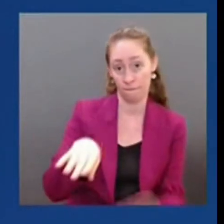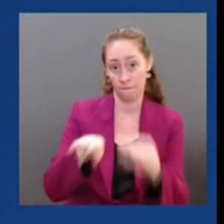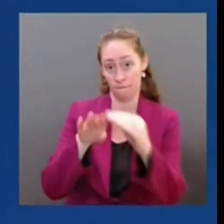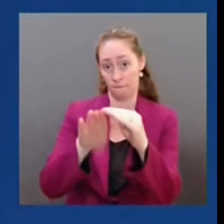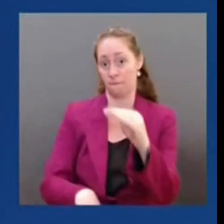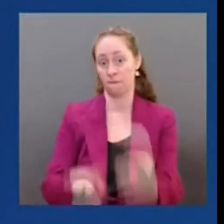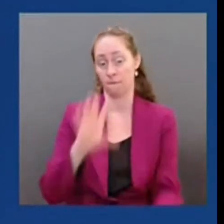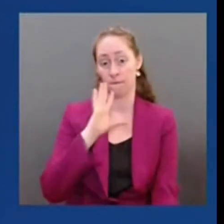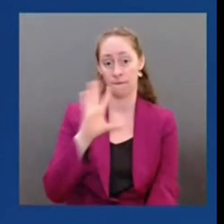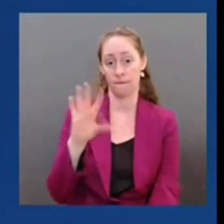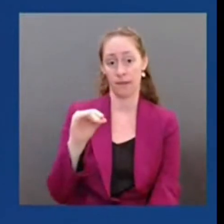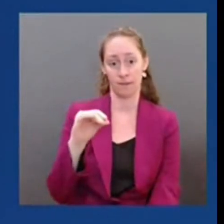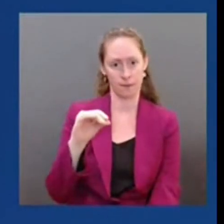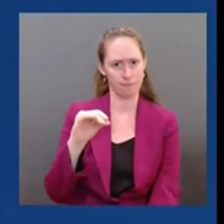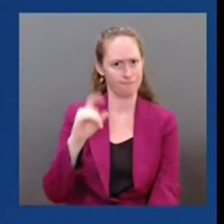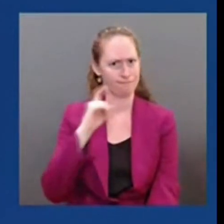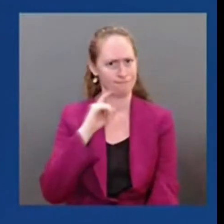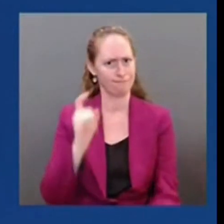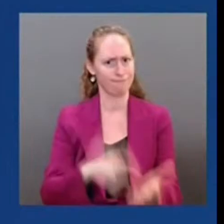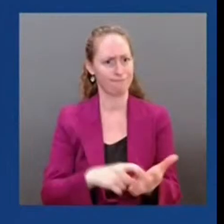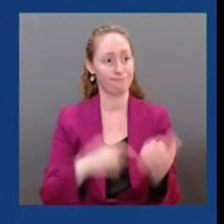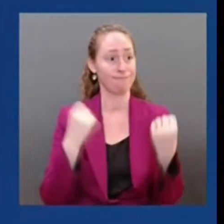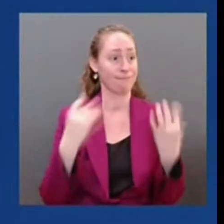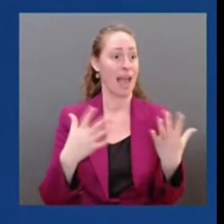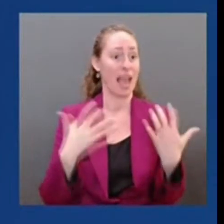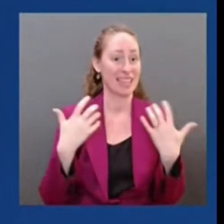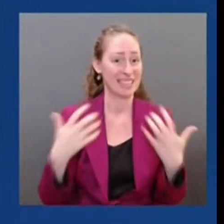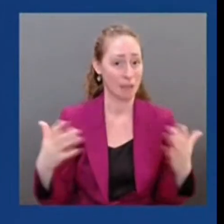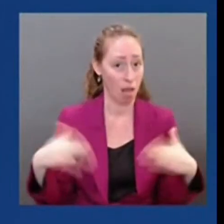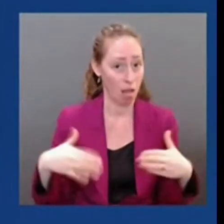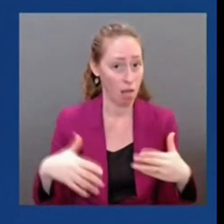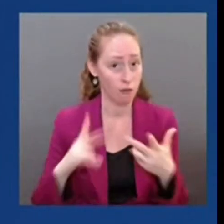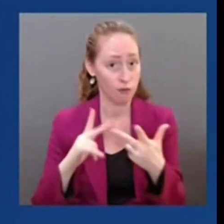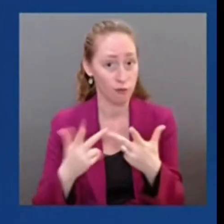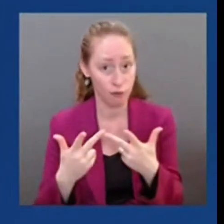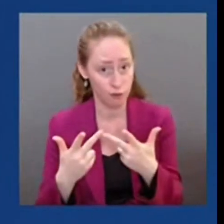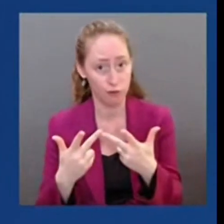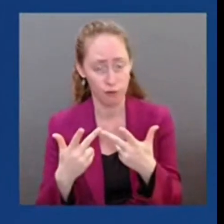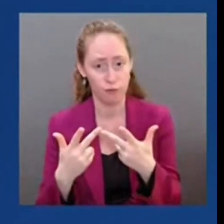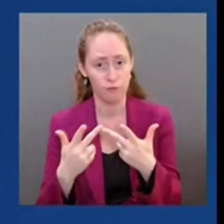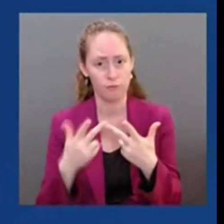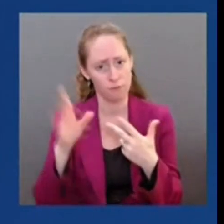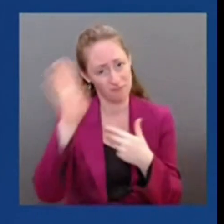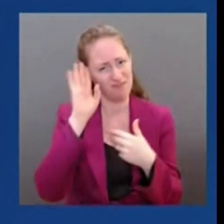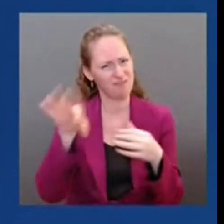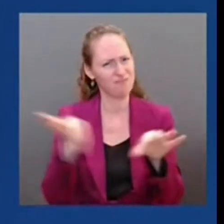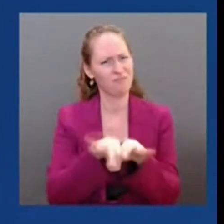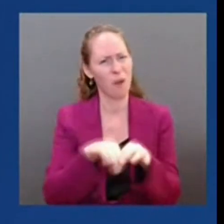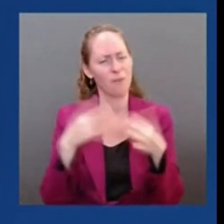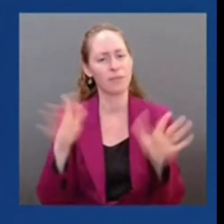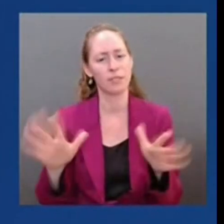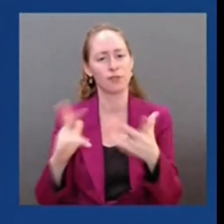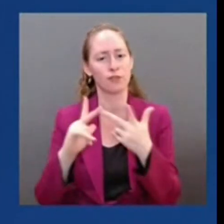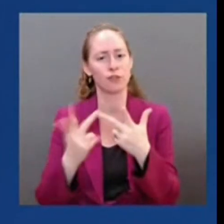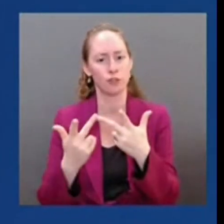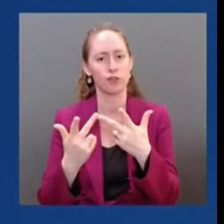PREVENT SEVERE DISEASE. FOR OSE UNDETHE AGE OF 50, THERE ARE QUITE A FEW PEOPLE THAT HAVE NOT GOT THE THIRD